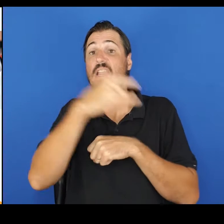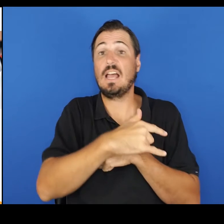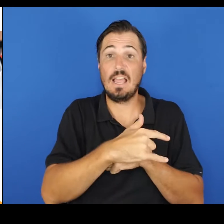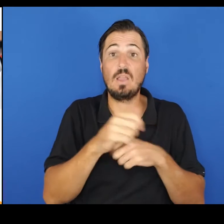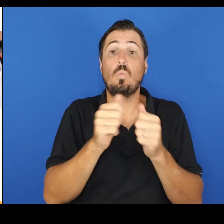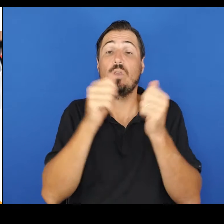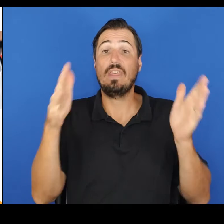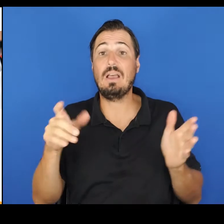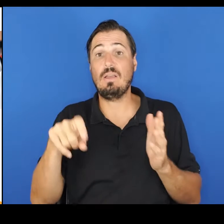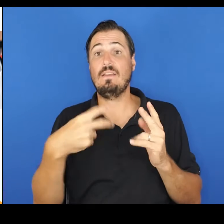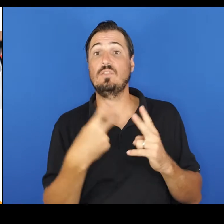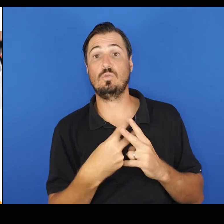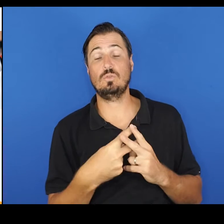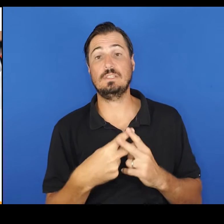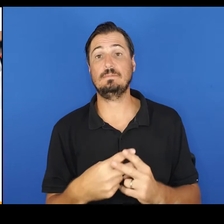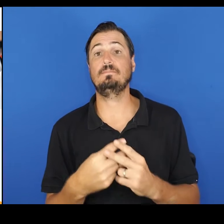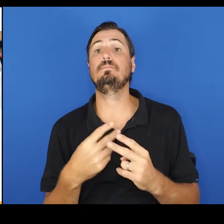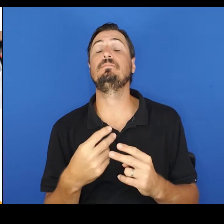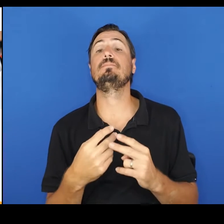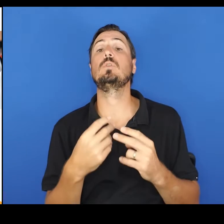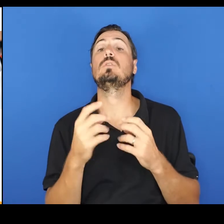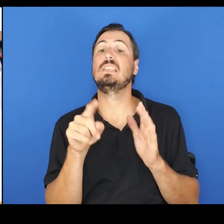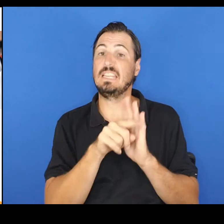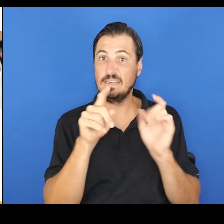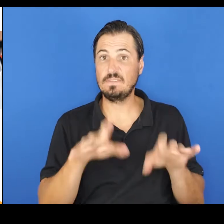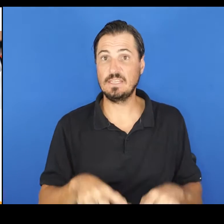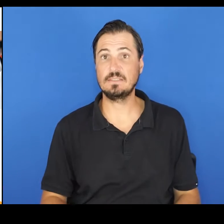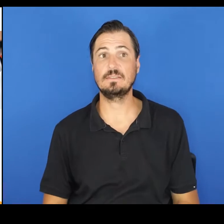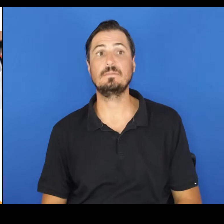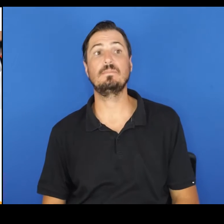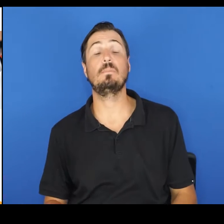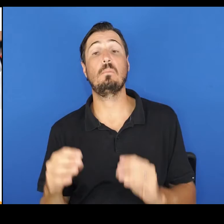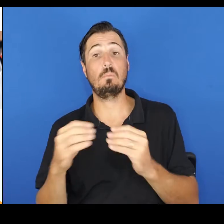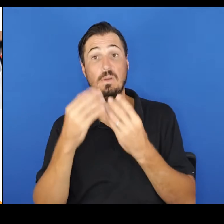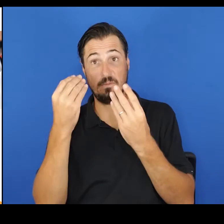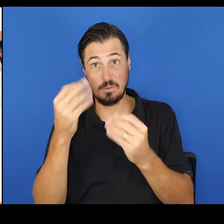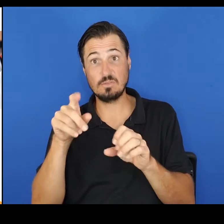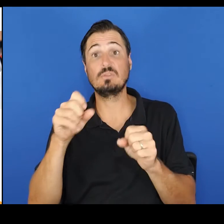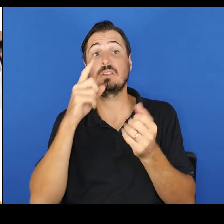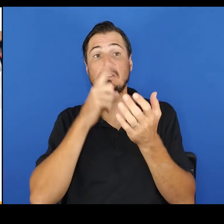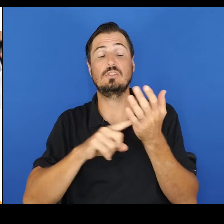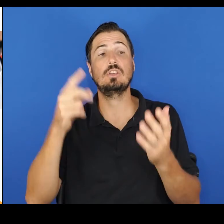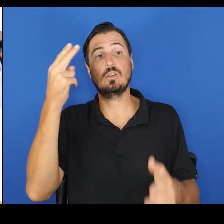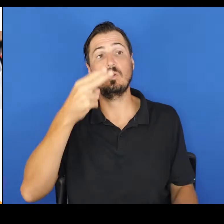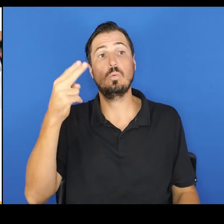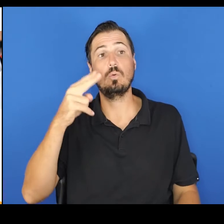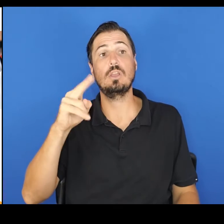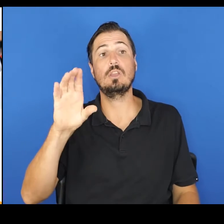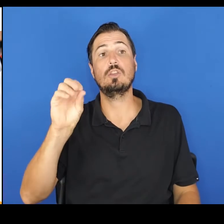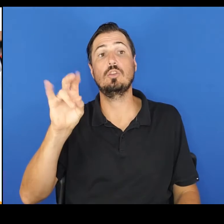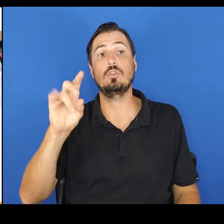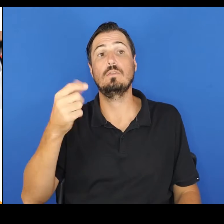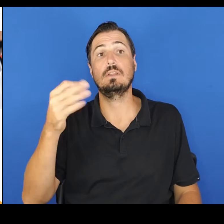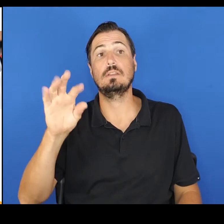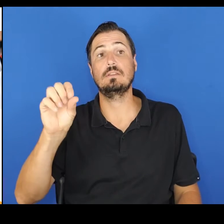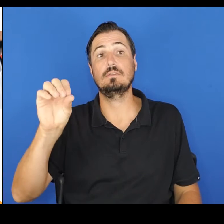For more information on the State’s Safe Travels program, visit hawaiicovid19.com/travel